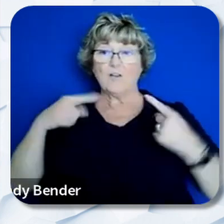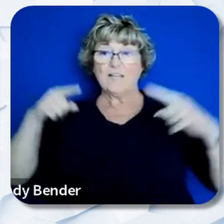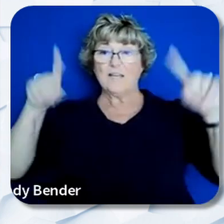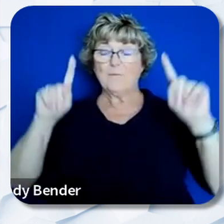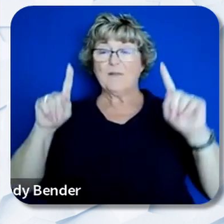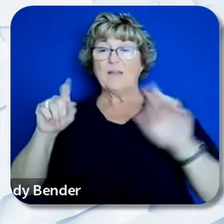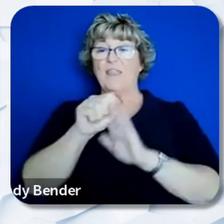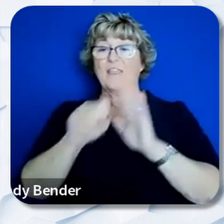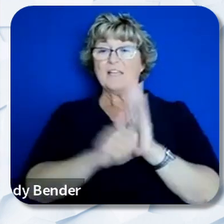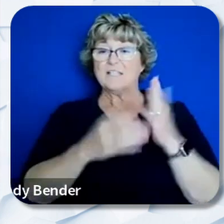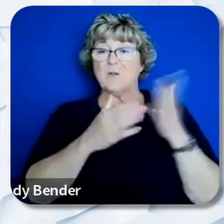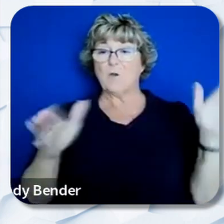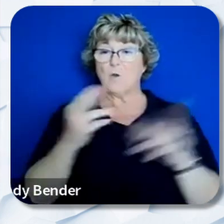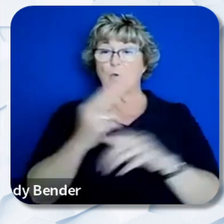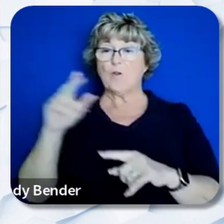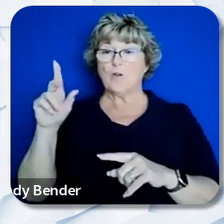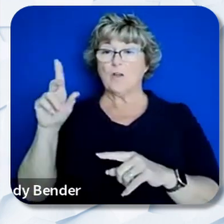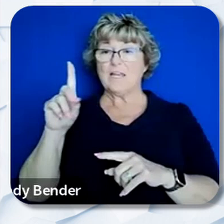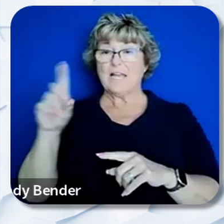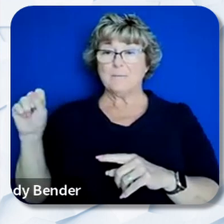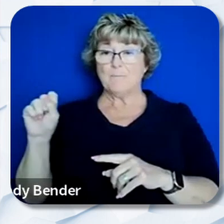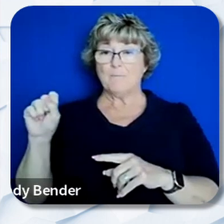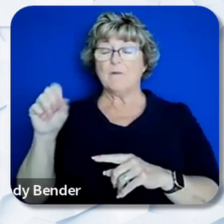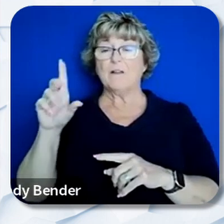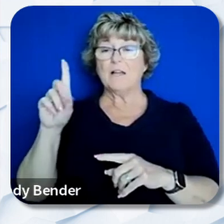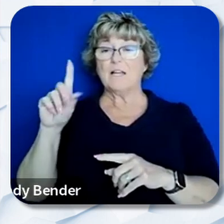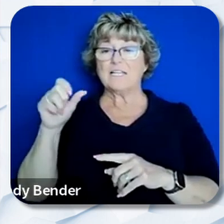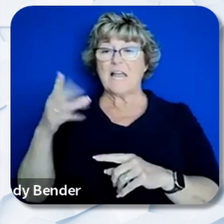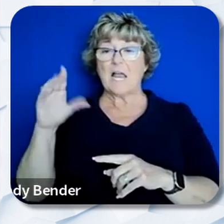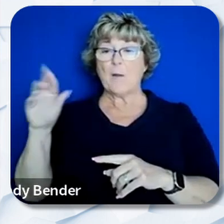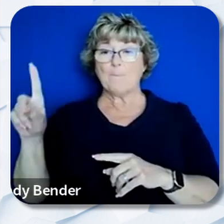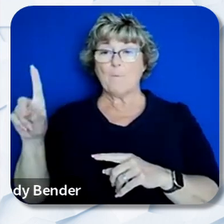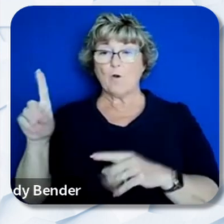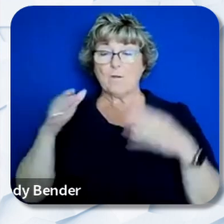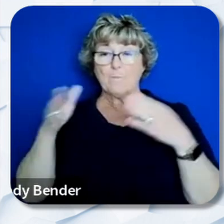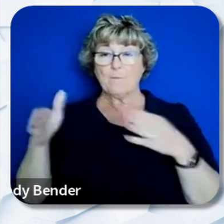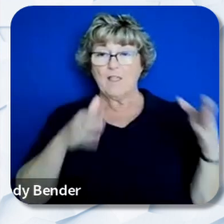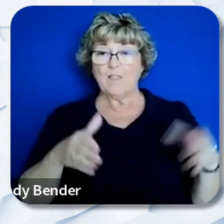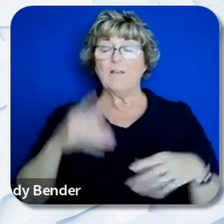assessments, we use the dashboard methodology for for like least restrictive environment.